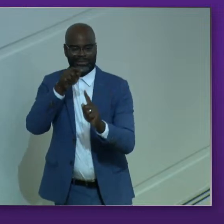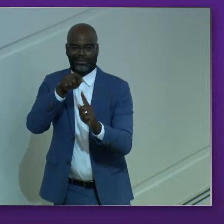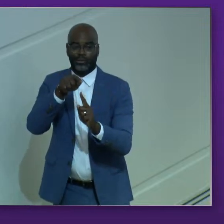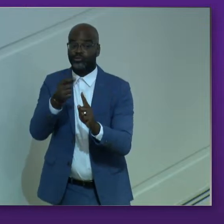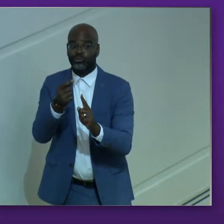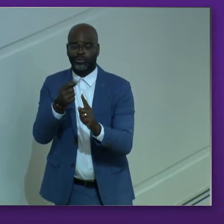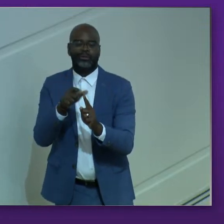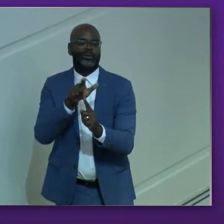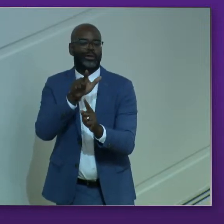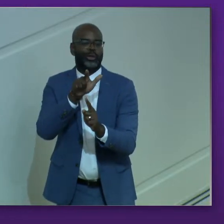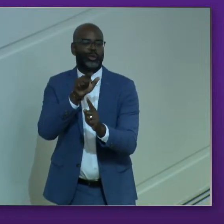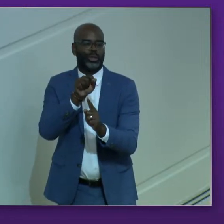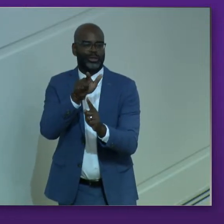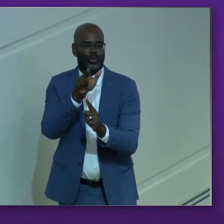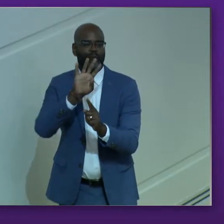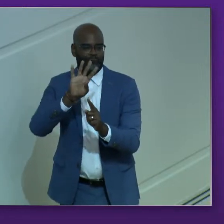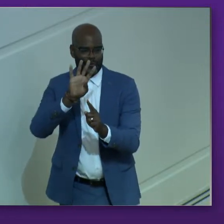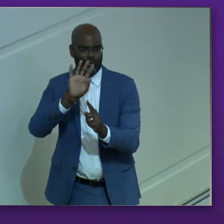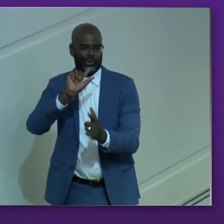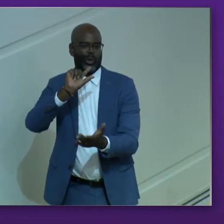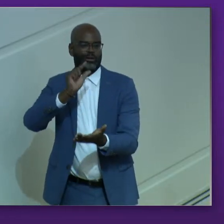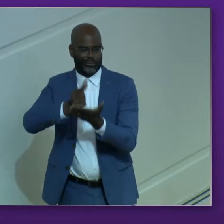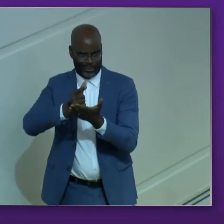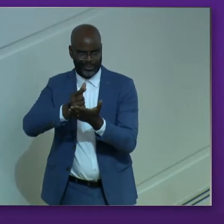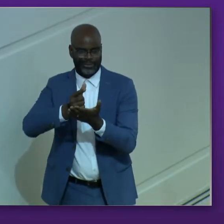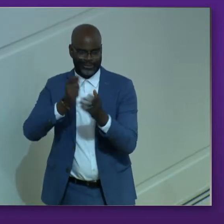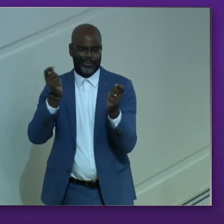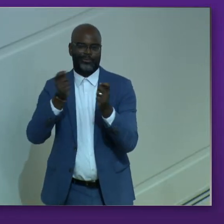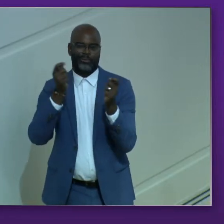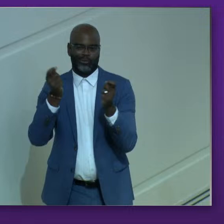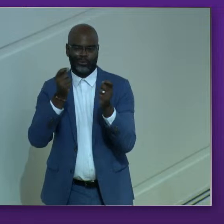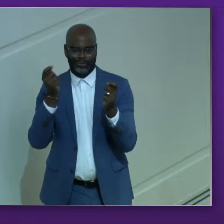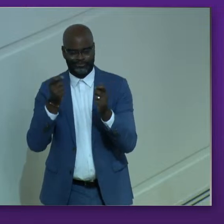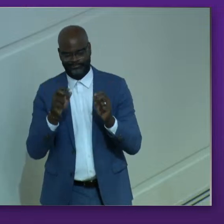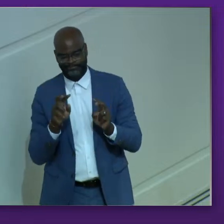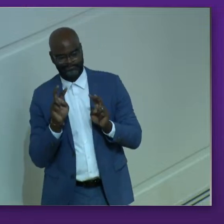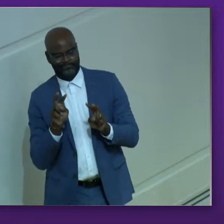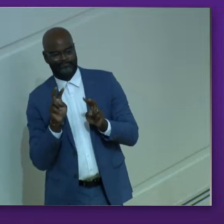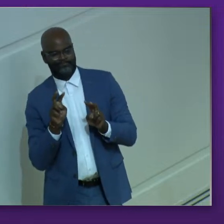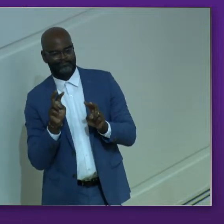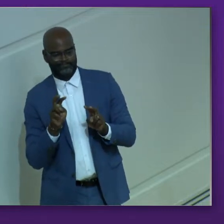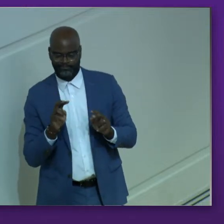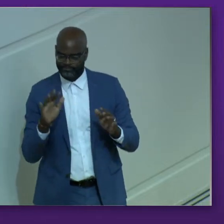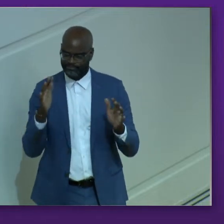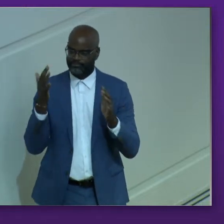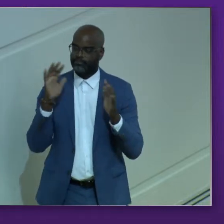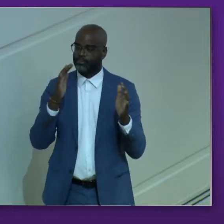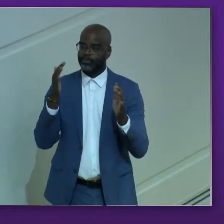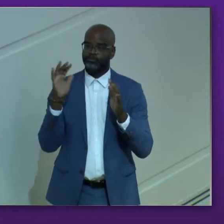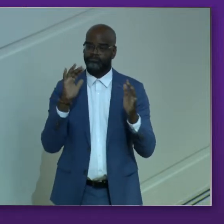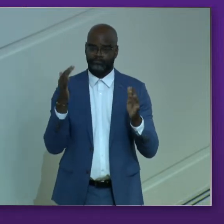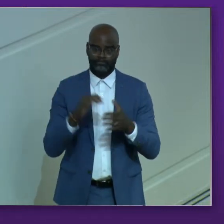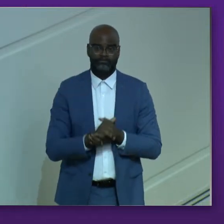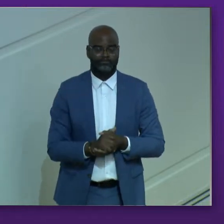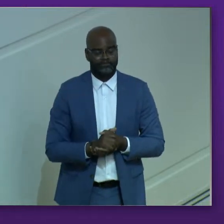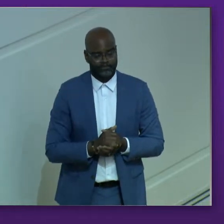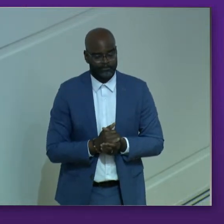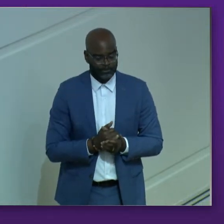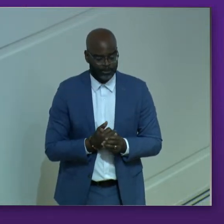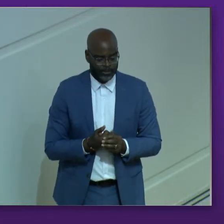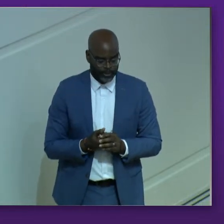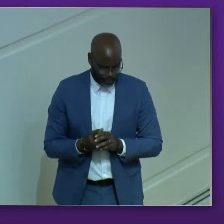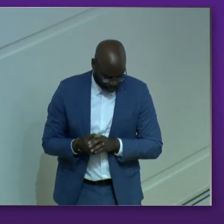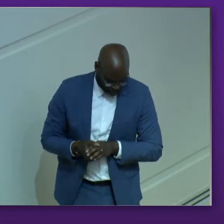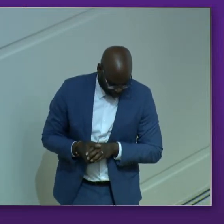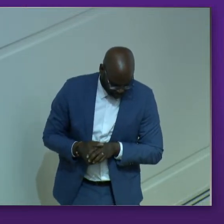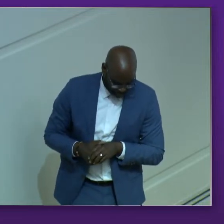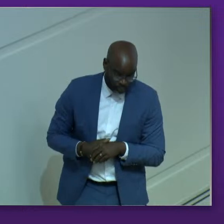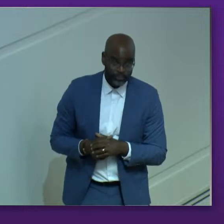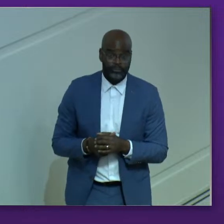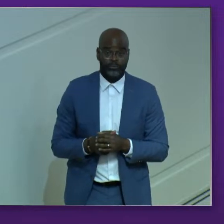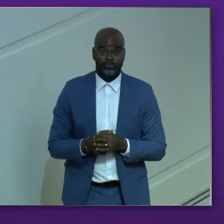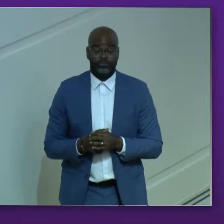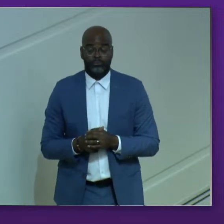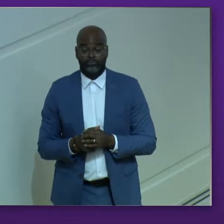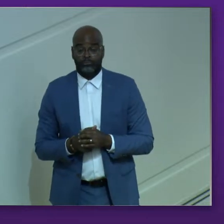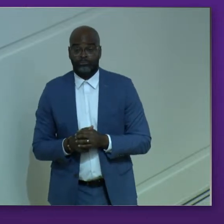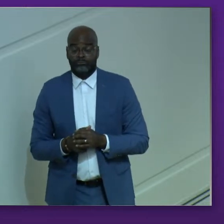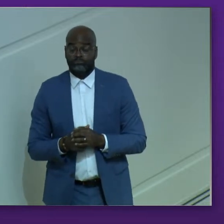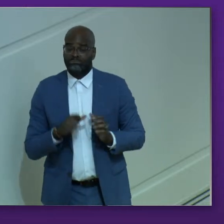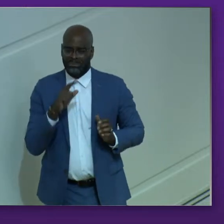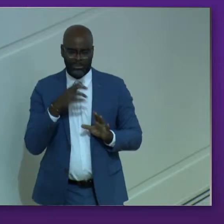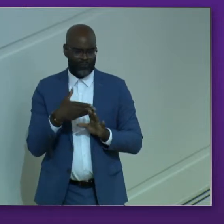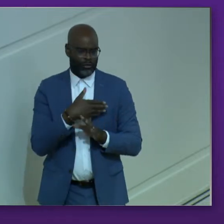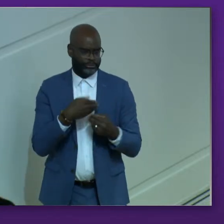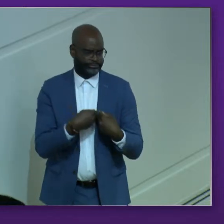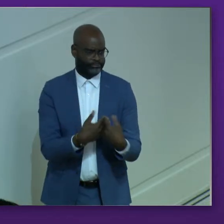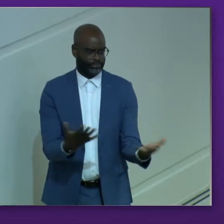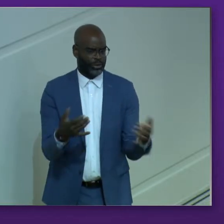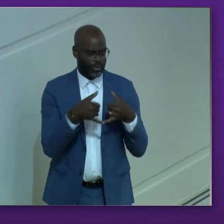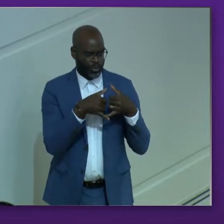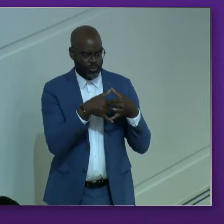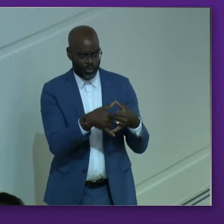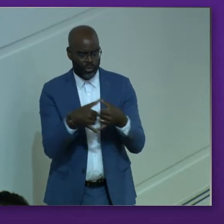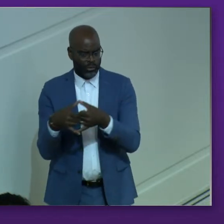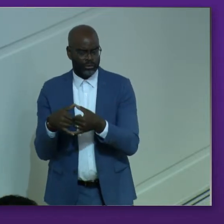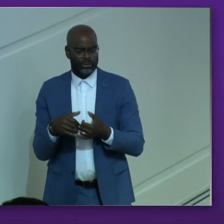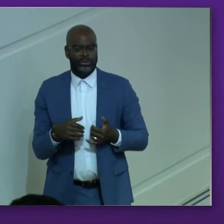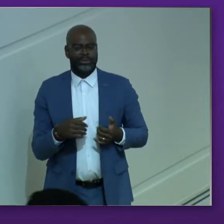OUR 2024 COMMENCEMENT CEREMONY.